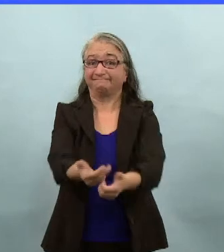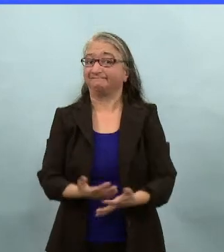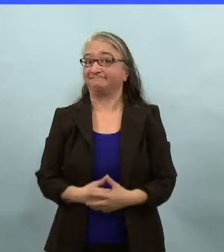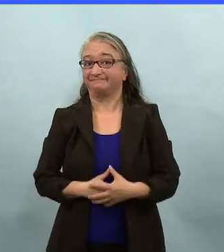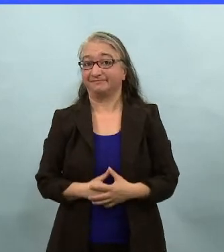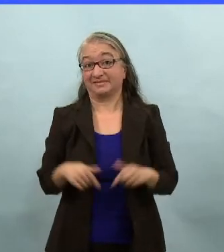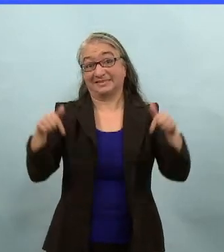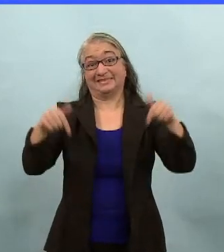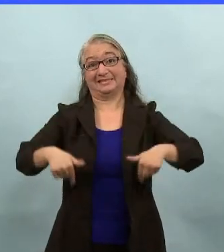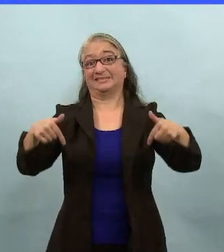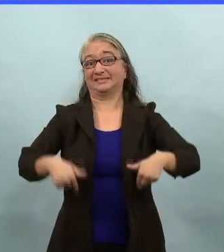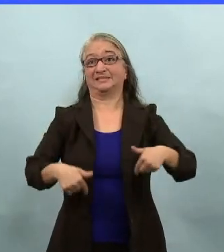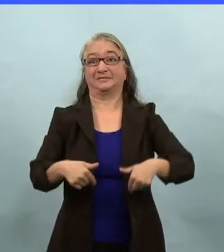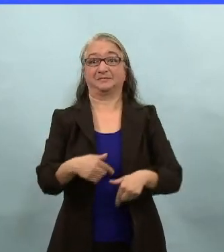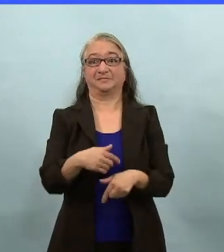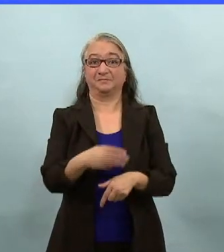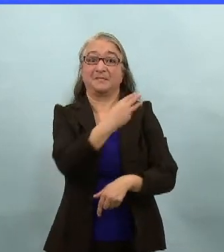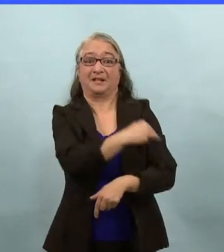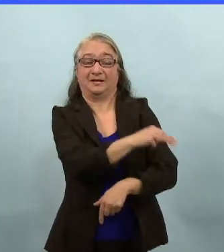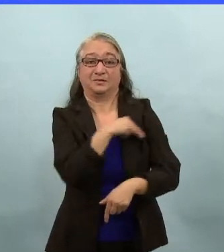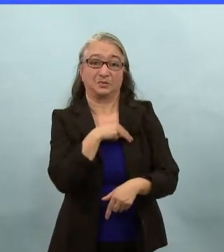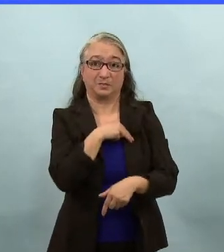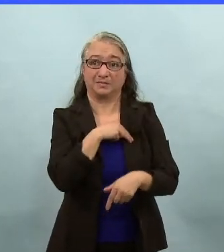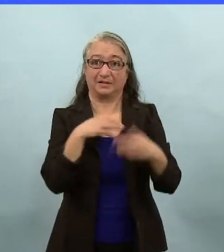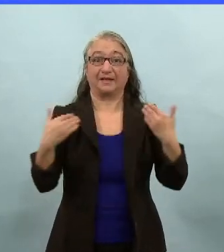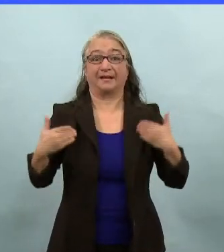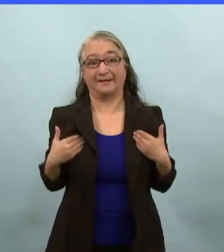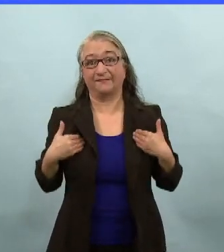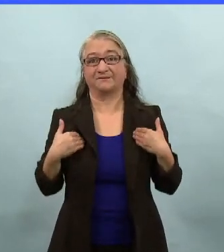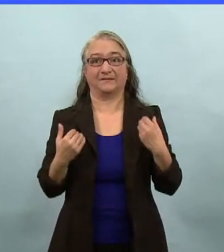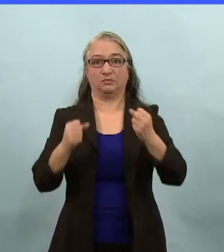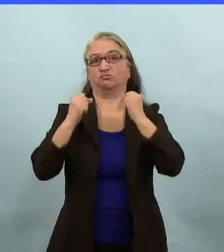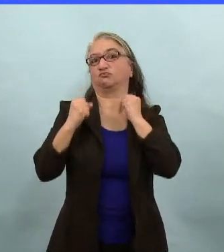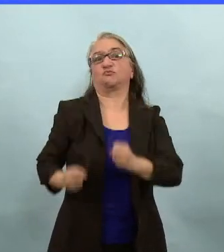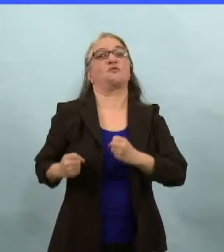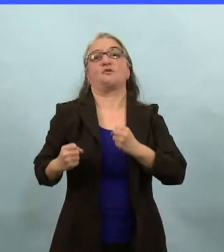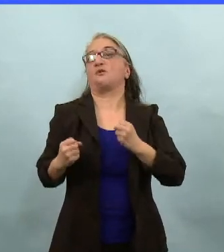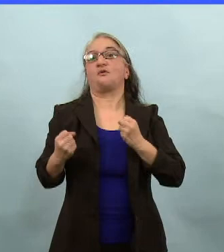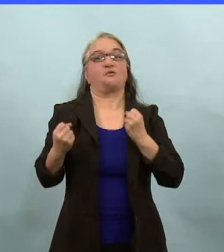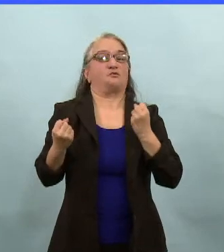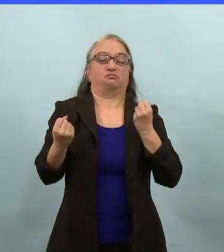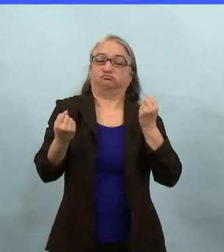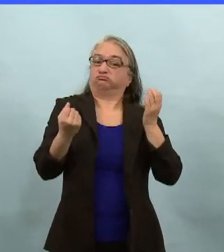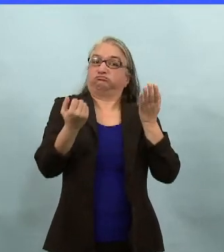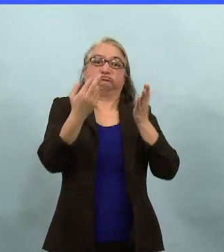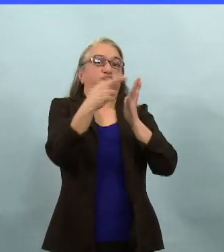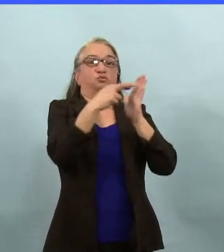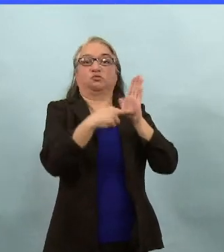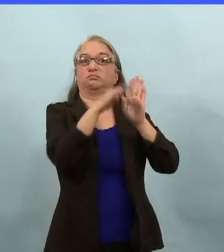rules in place and and restrictions in place right now and so we need to remind manitobans about that